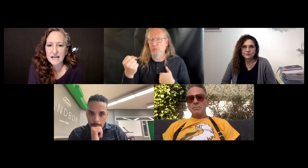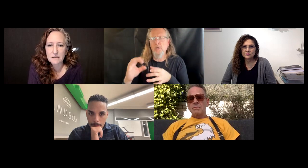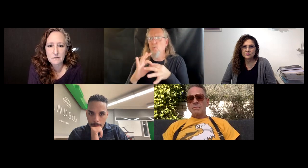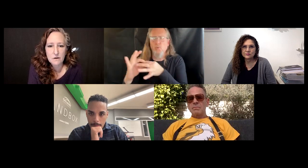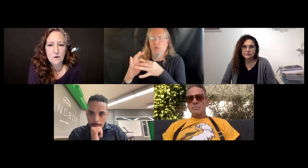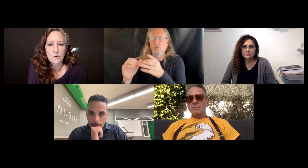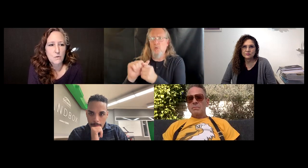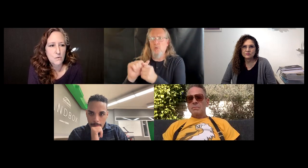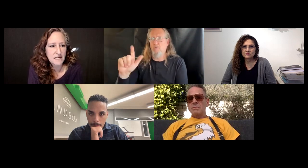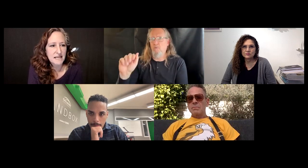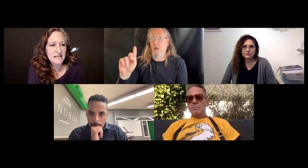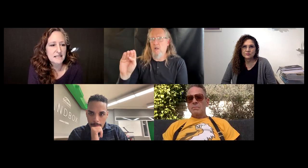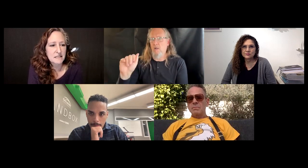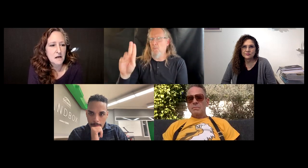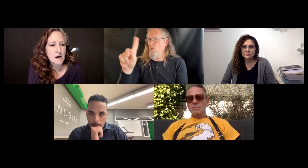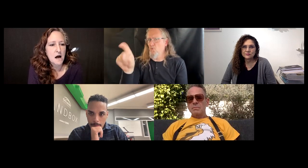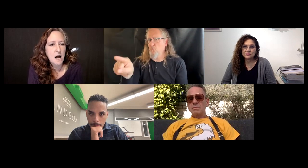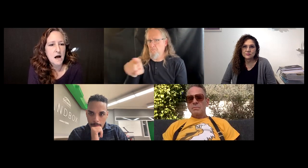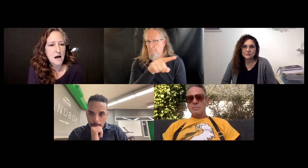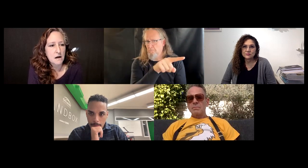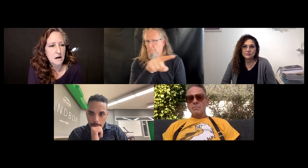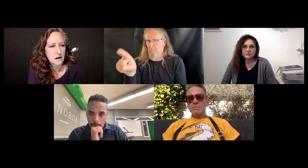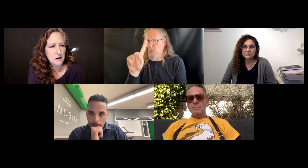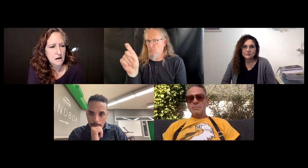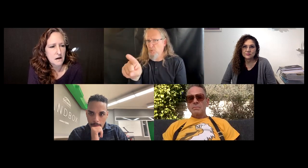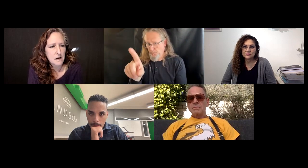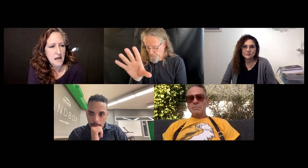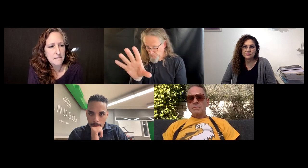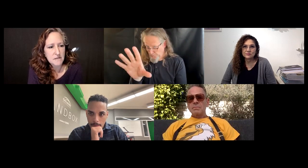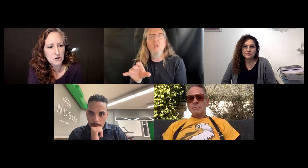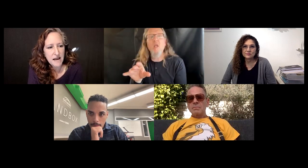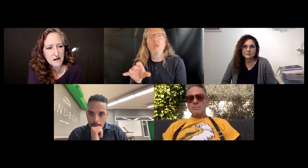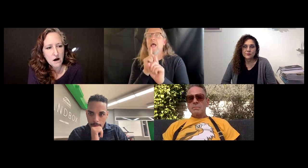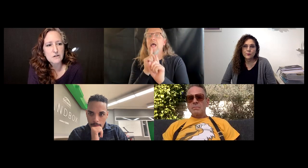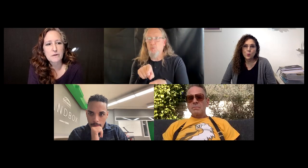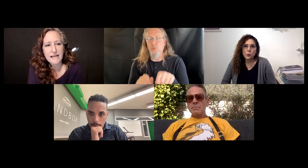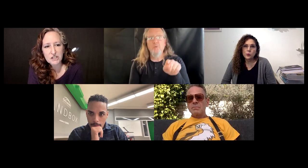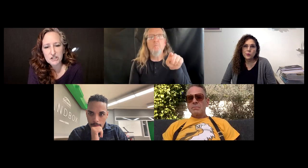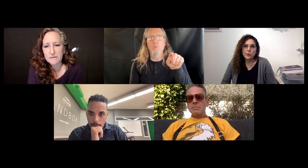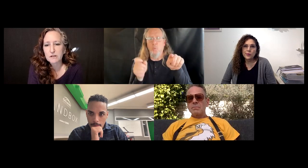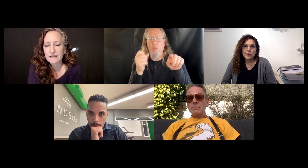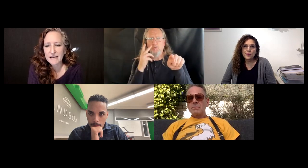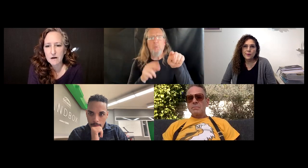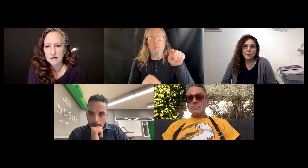What is Mr. N. Hard's relationship to landmark?